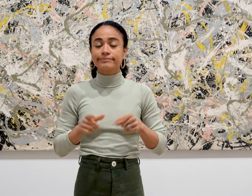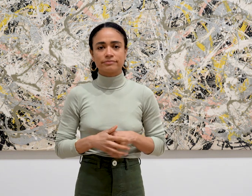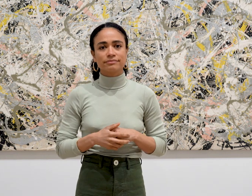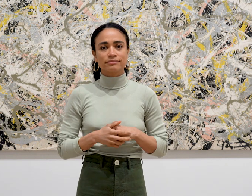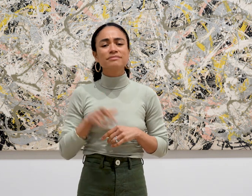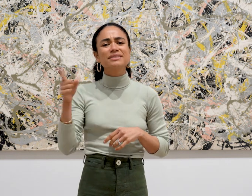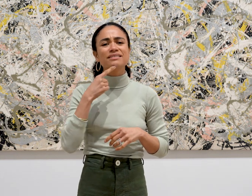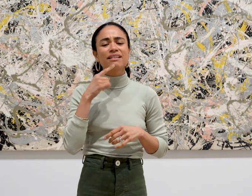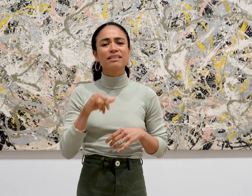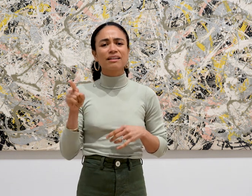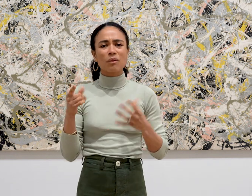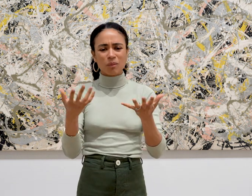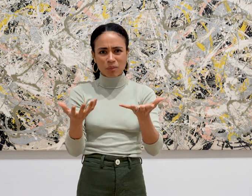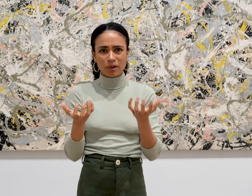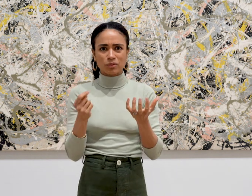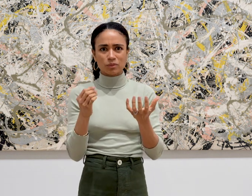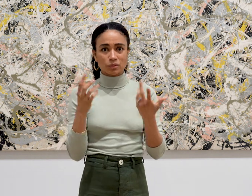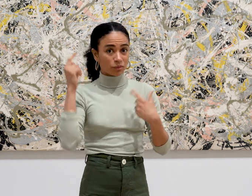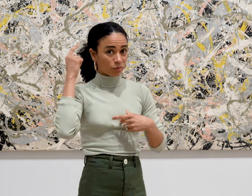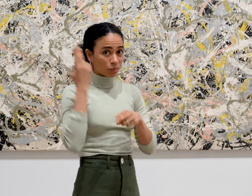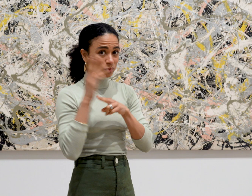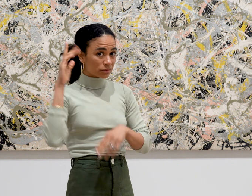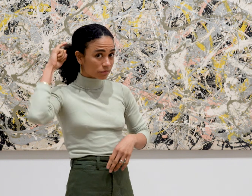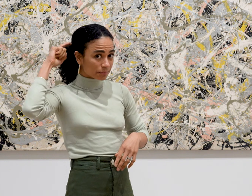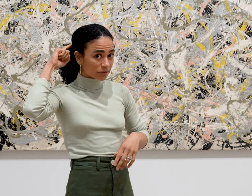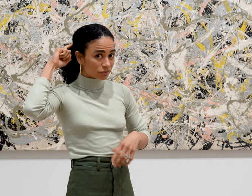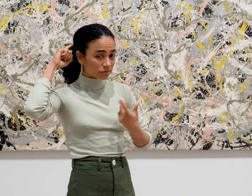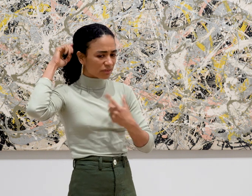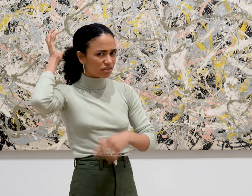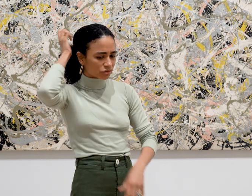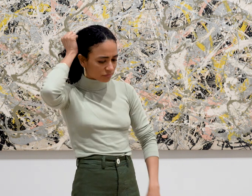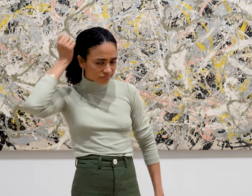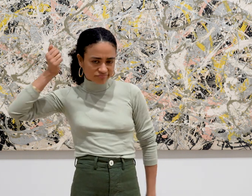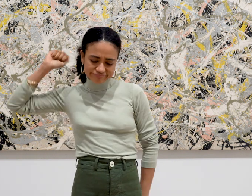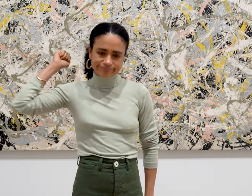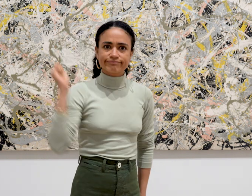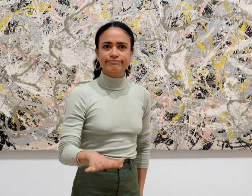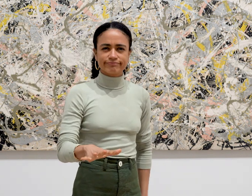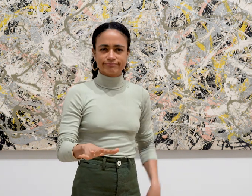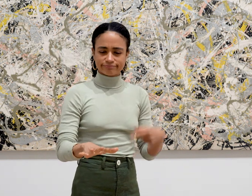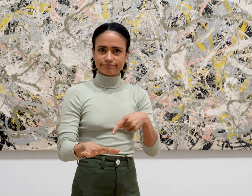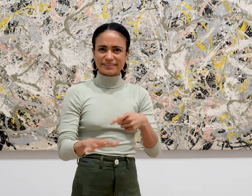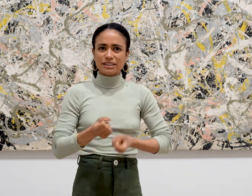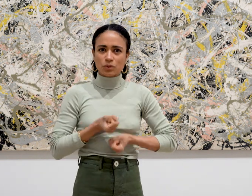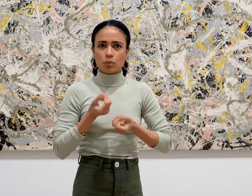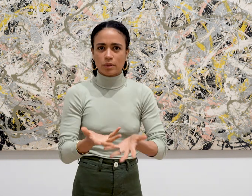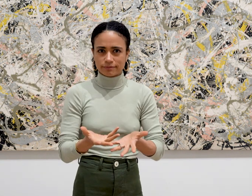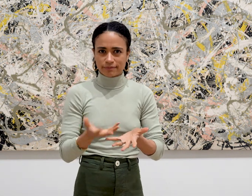He said that he preferred to externalize his subconscious through his art,